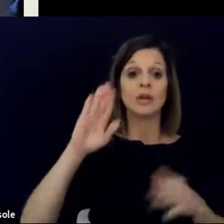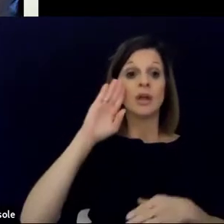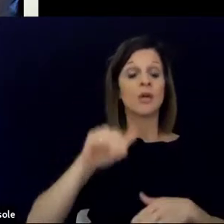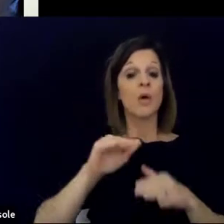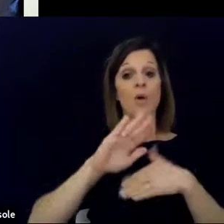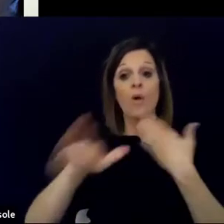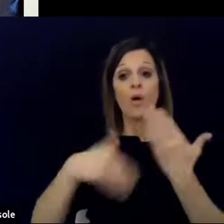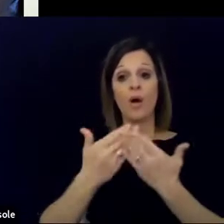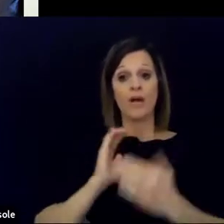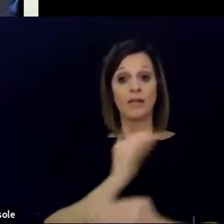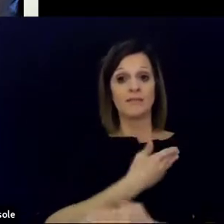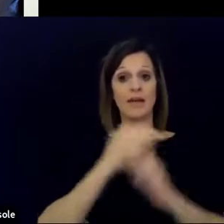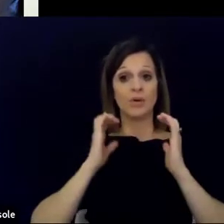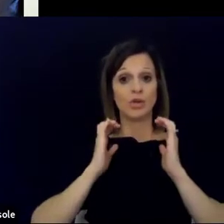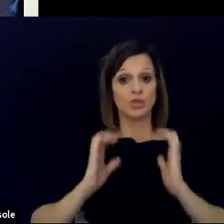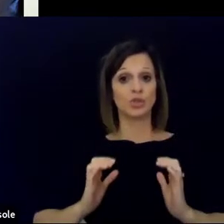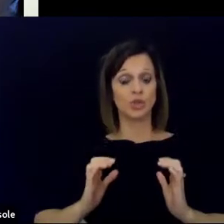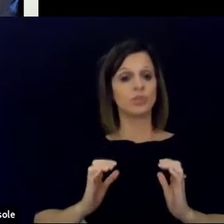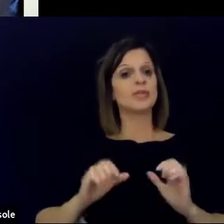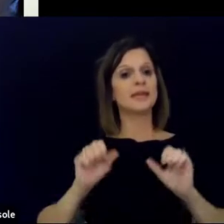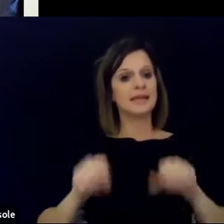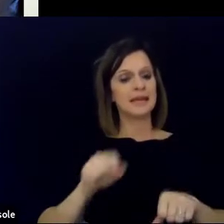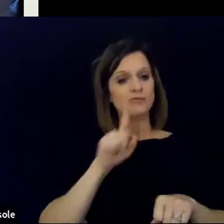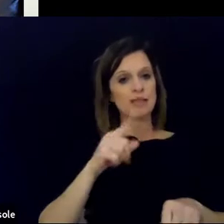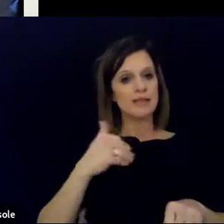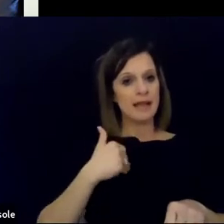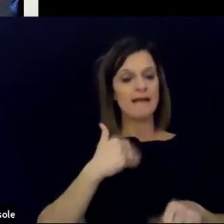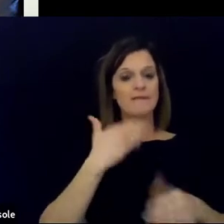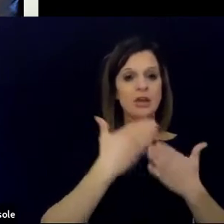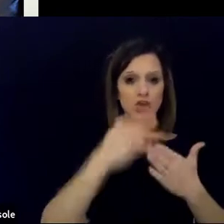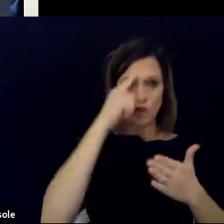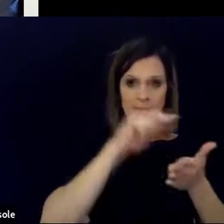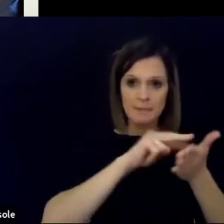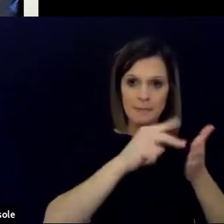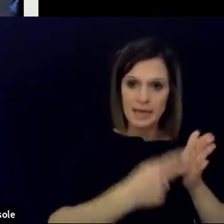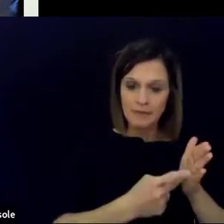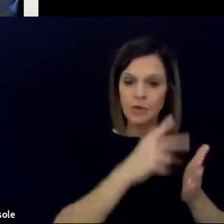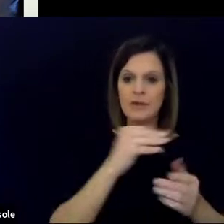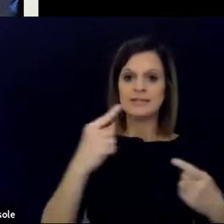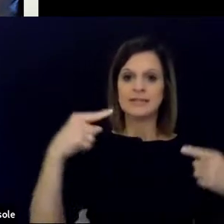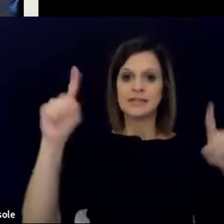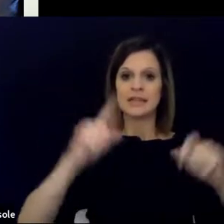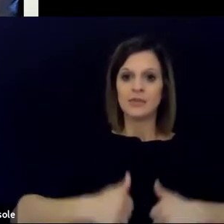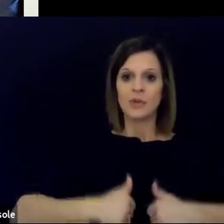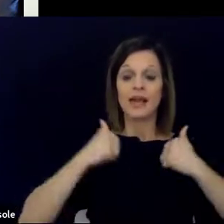can really have a meaningful, successful life if we listen, sit back and listen.